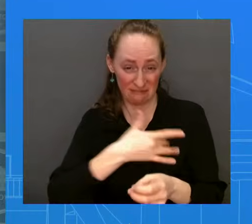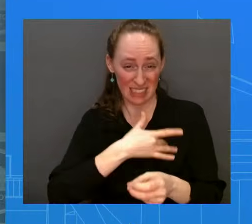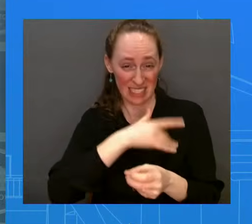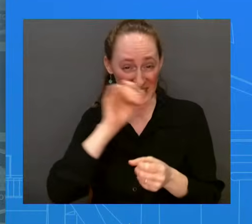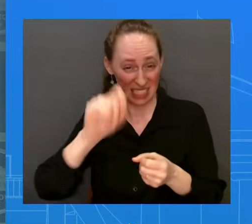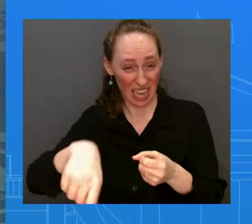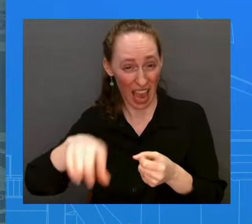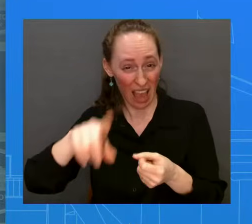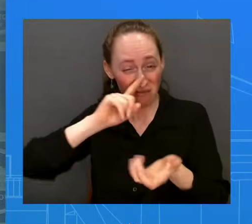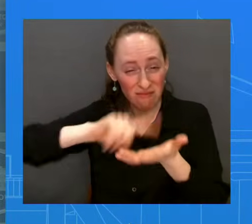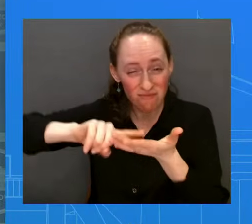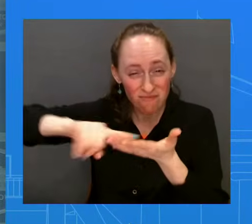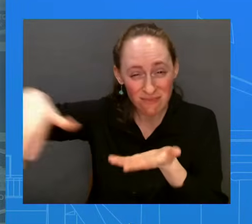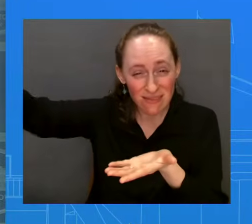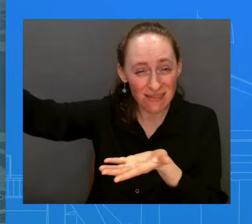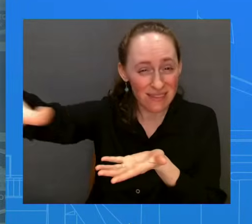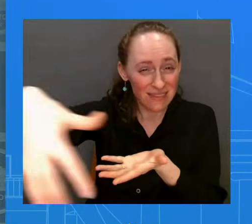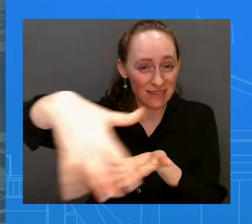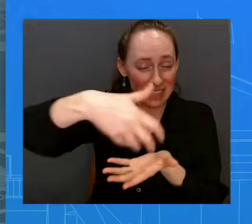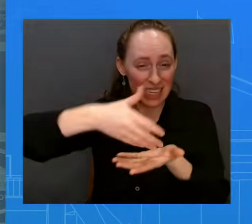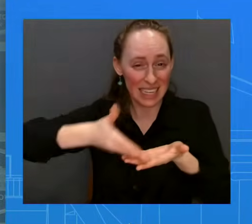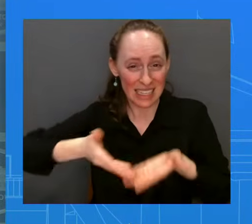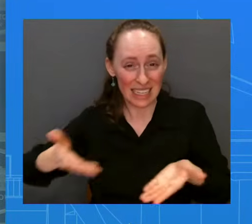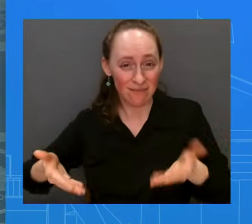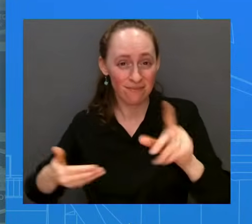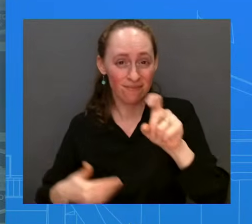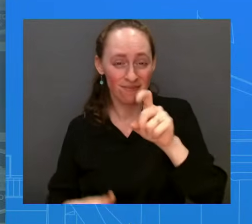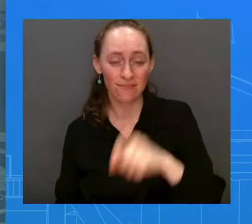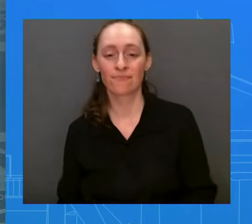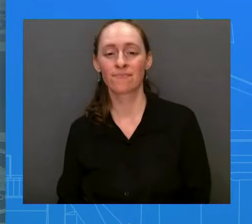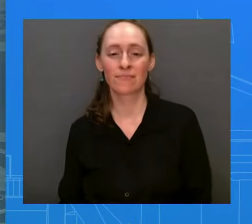you know, how much damage was done, not just by the missile strike,